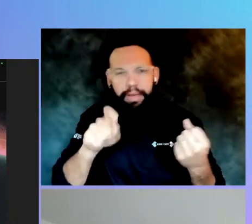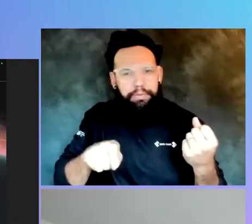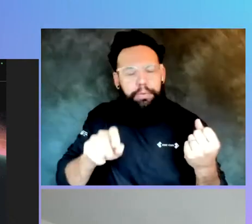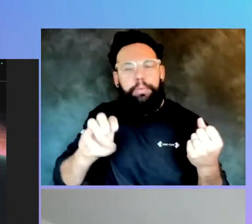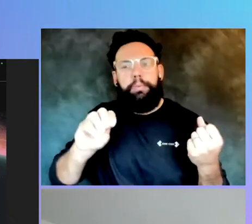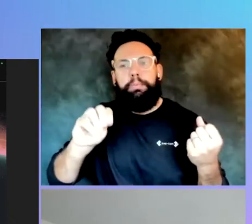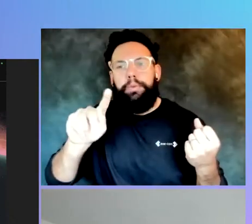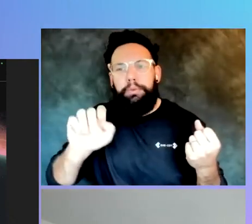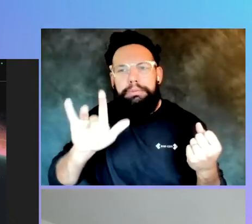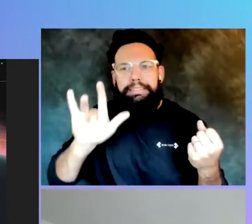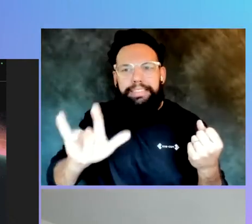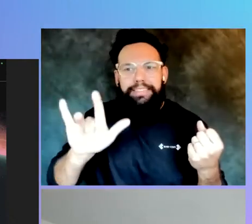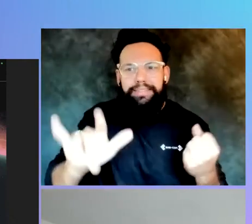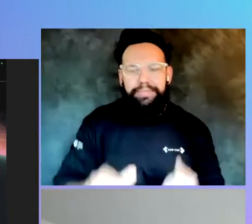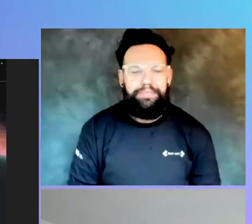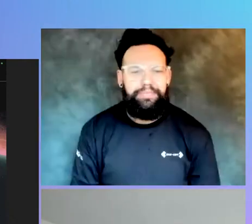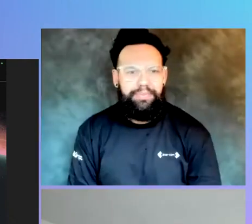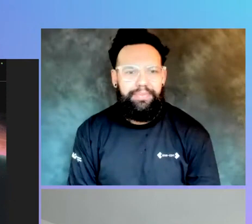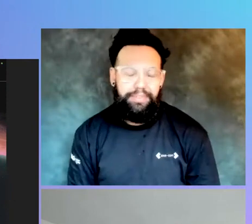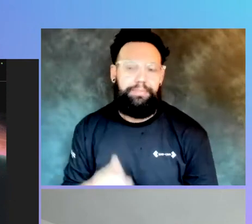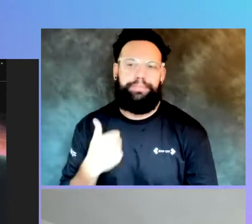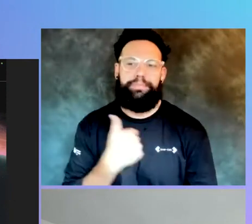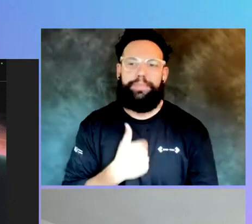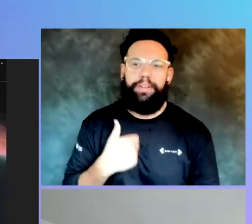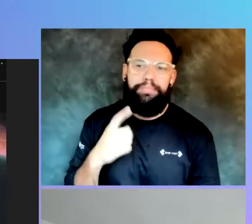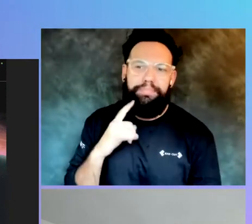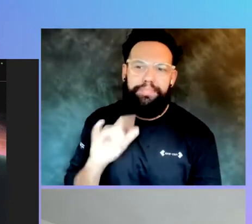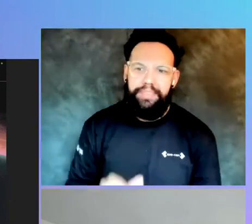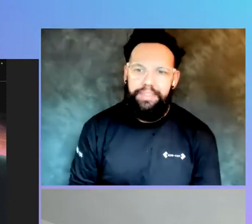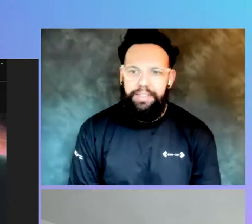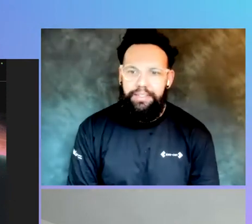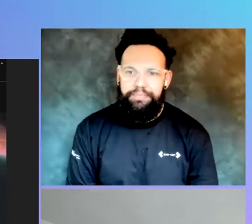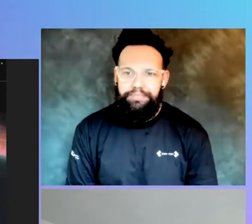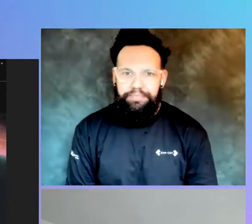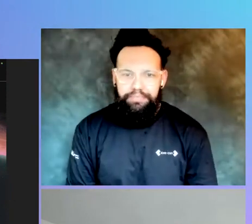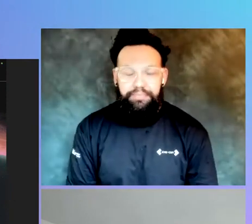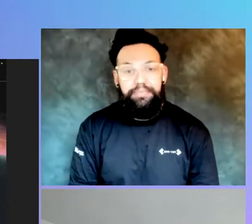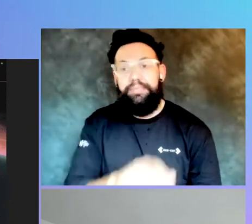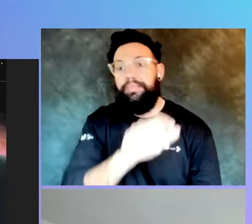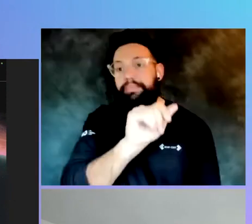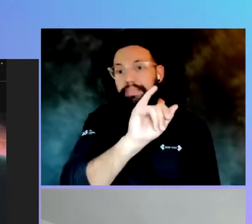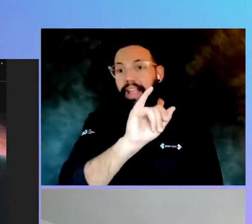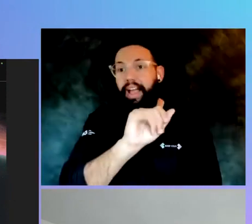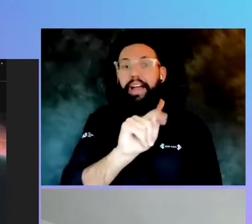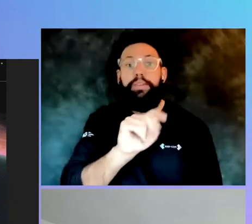apologies for that. I tools like